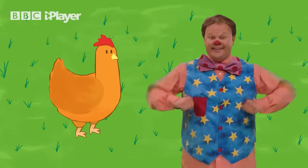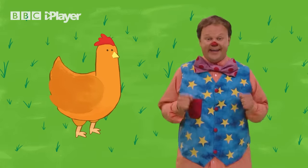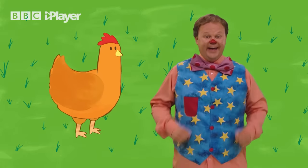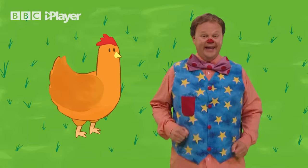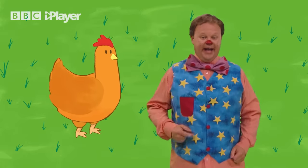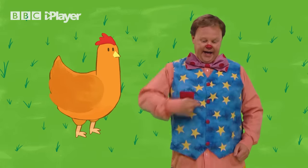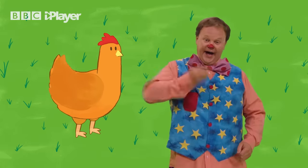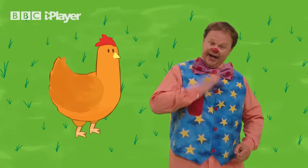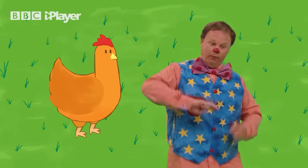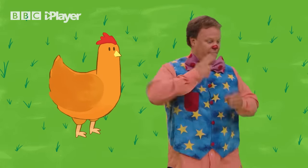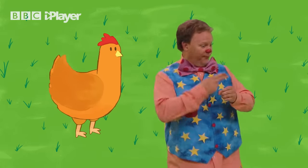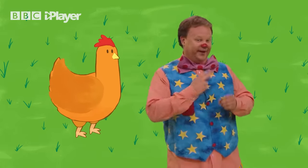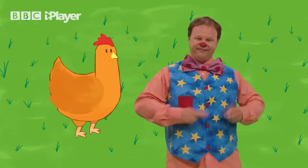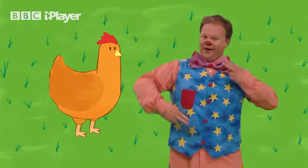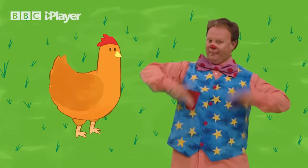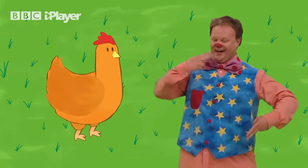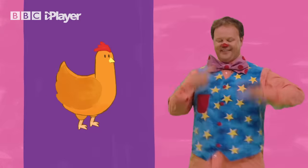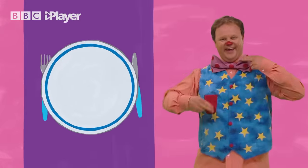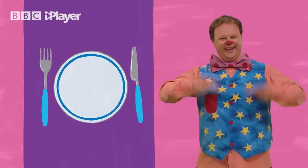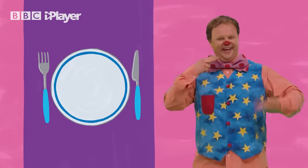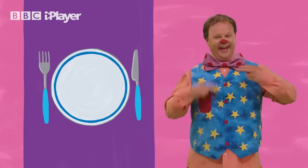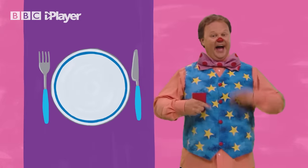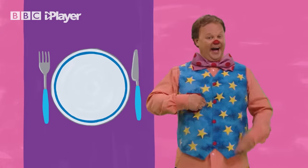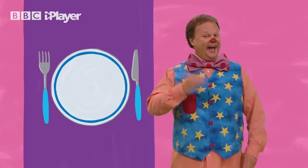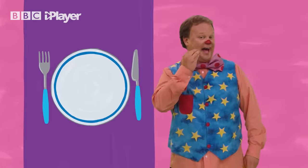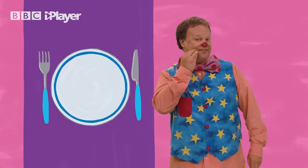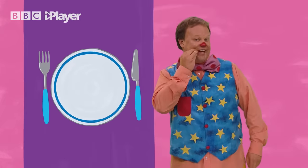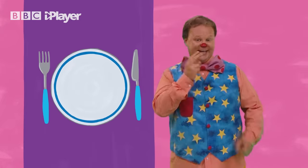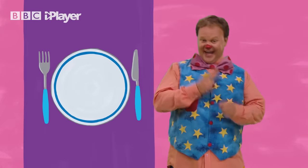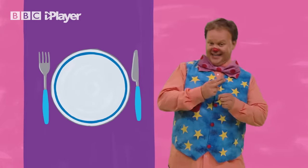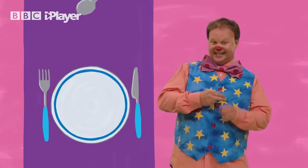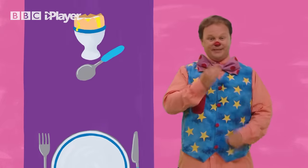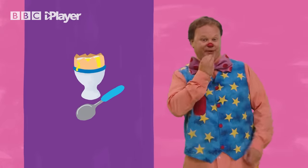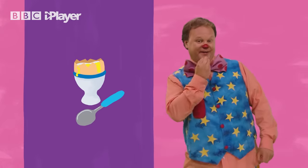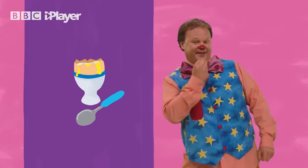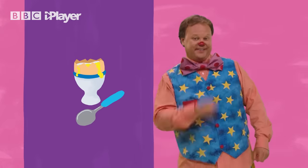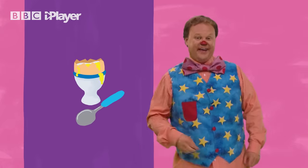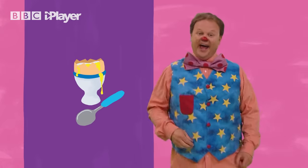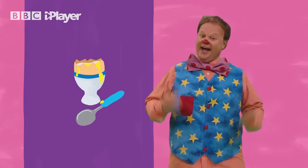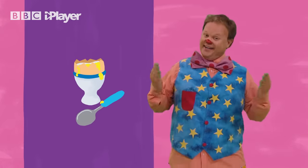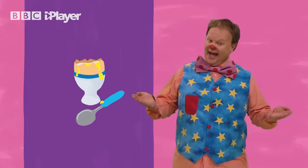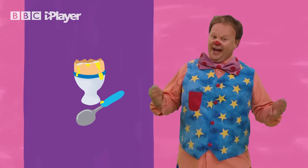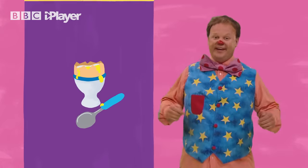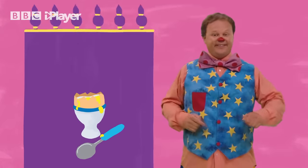chicken i want one for my tea i haven't had an egg since breakfast and now it's